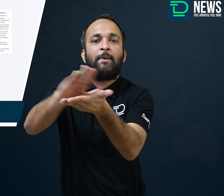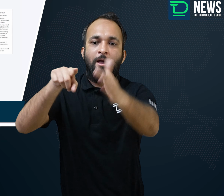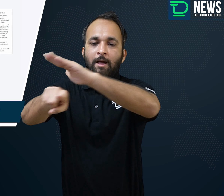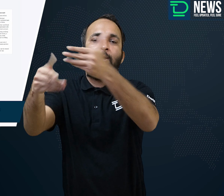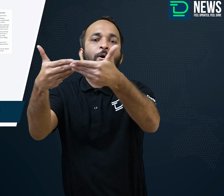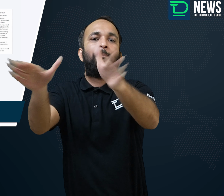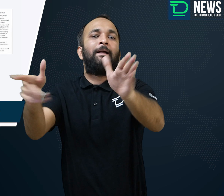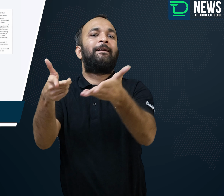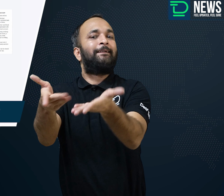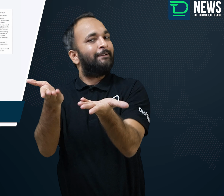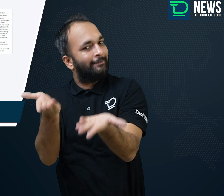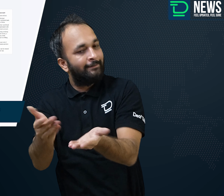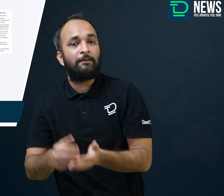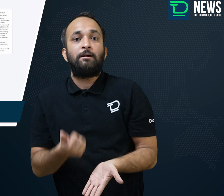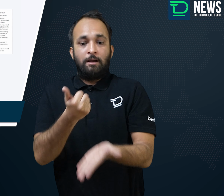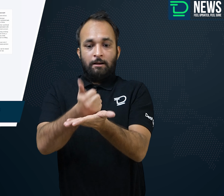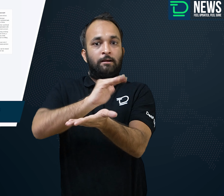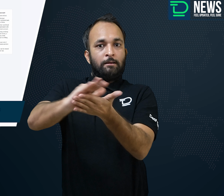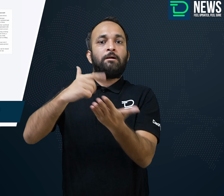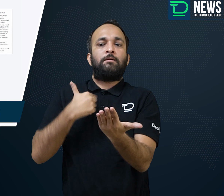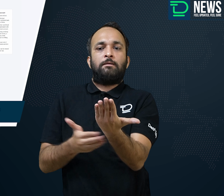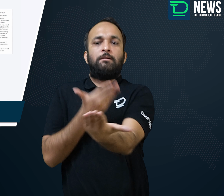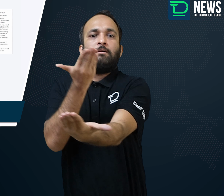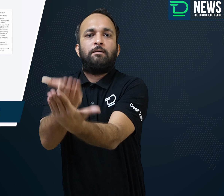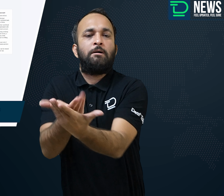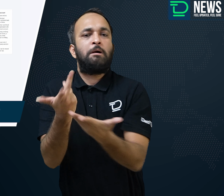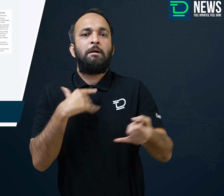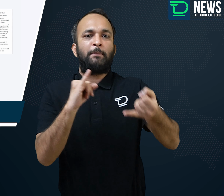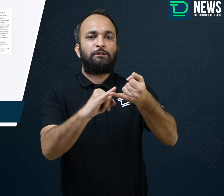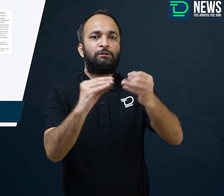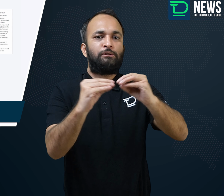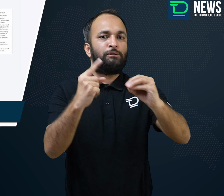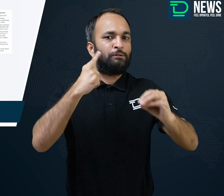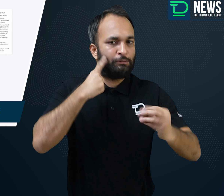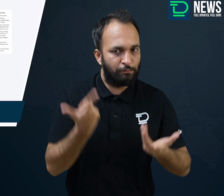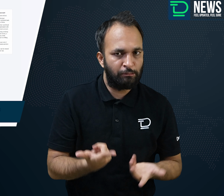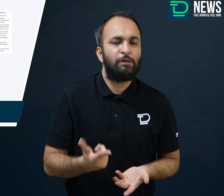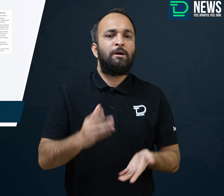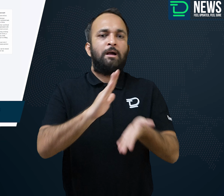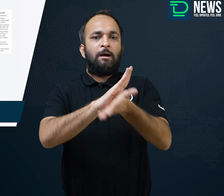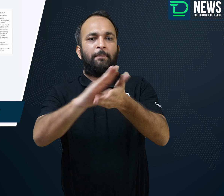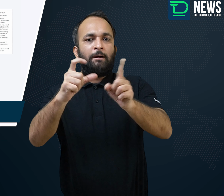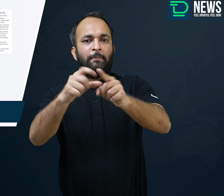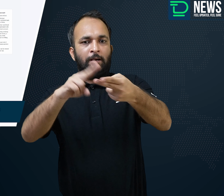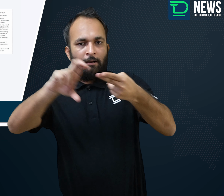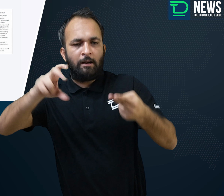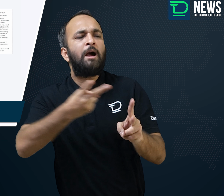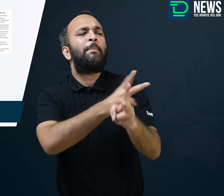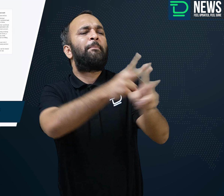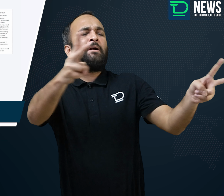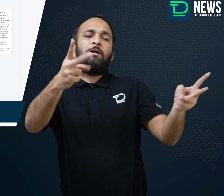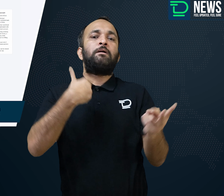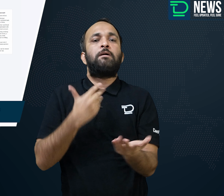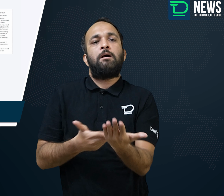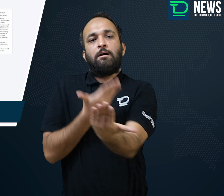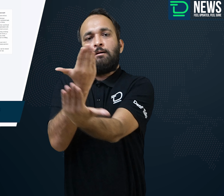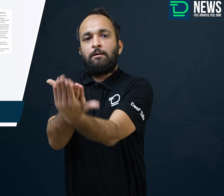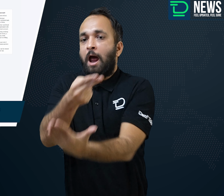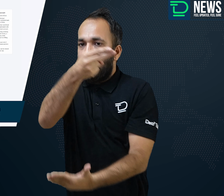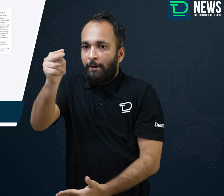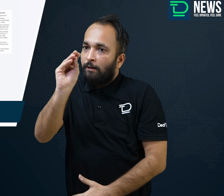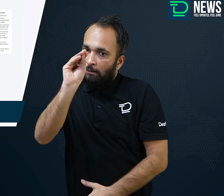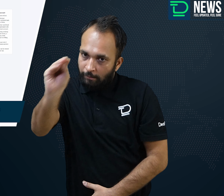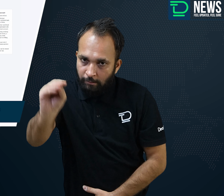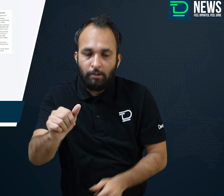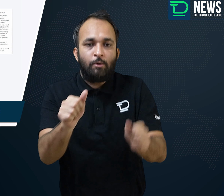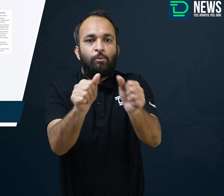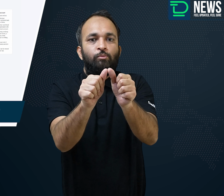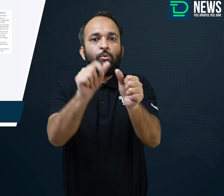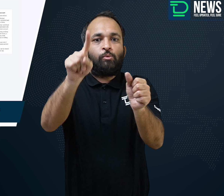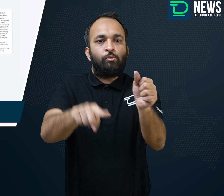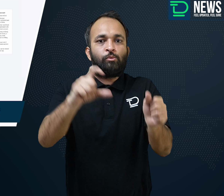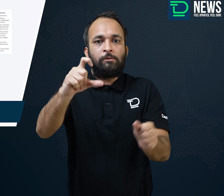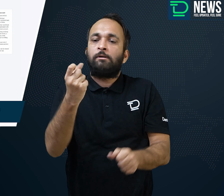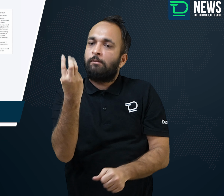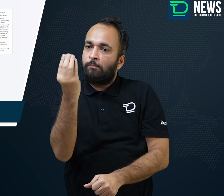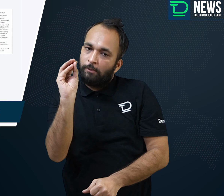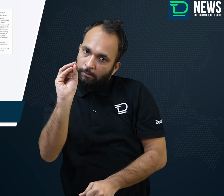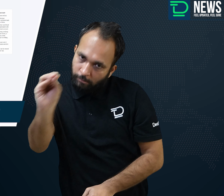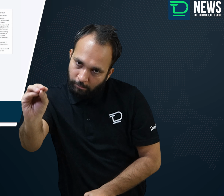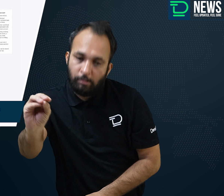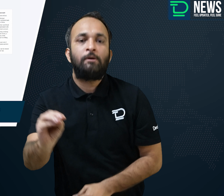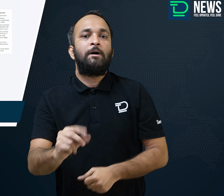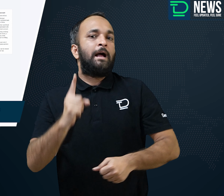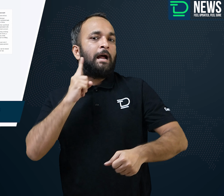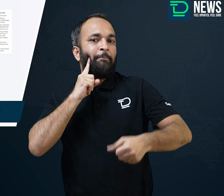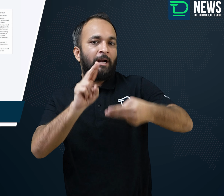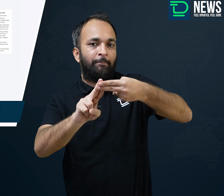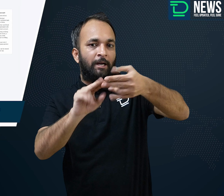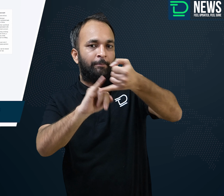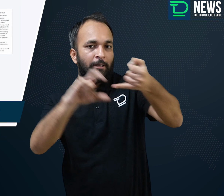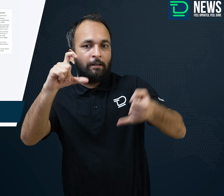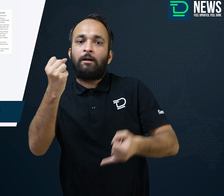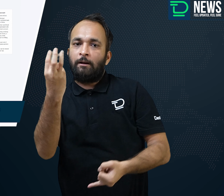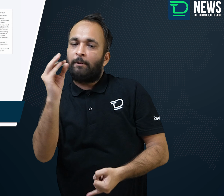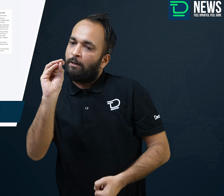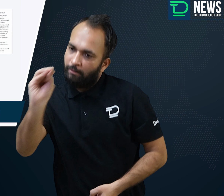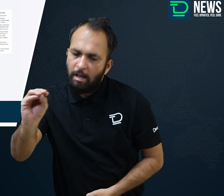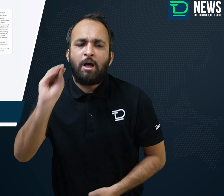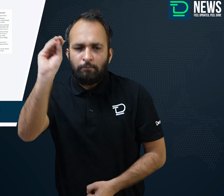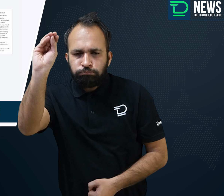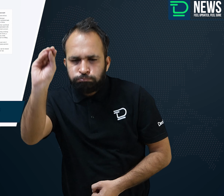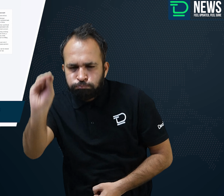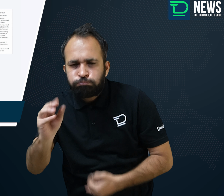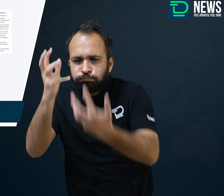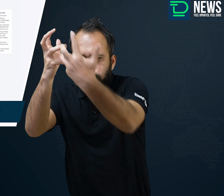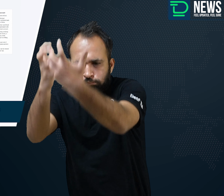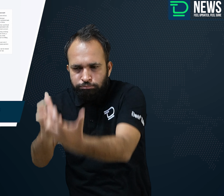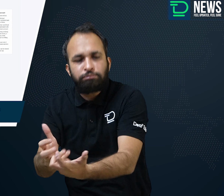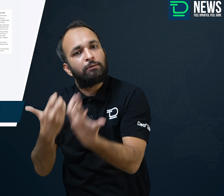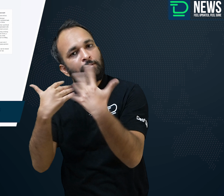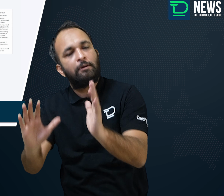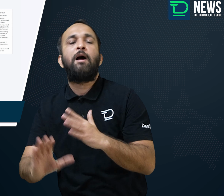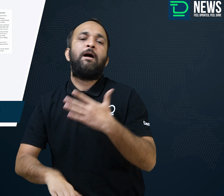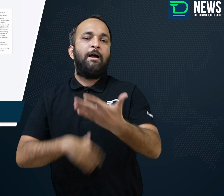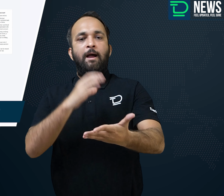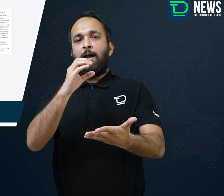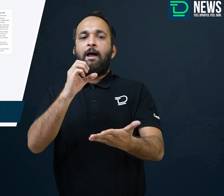The 7th page will contain the amount you owe or refund, your bank account details.